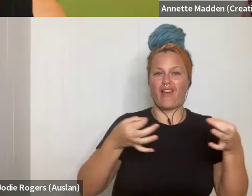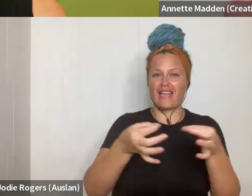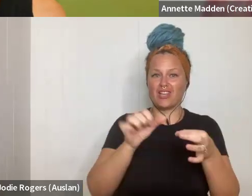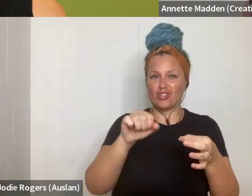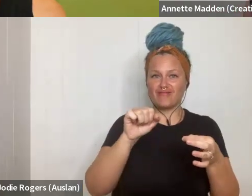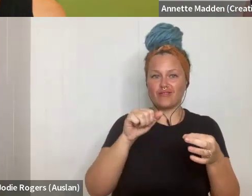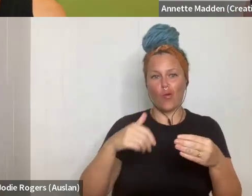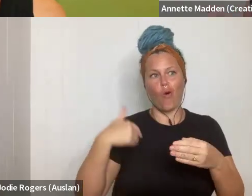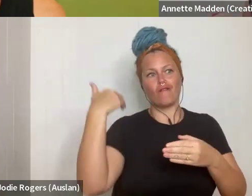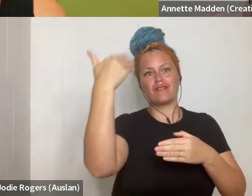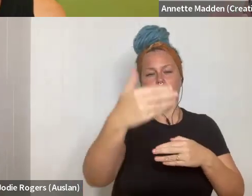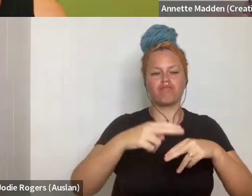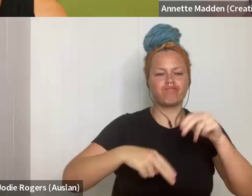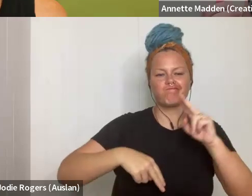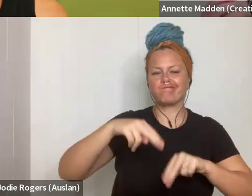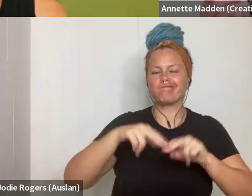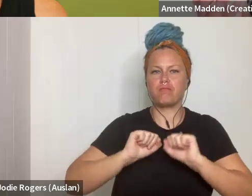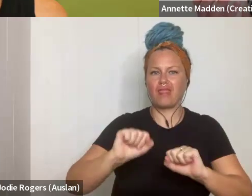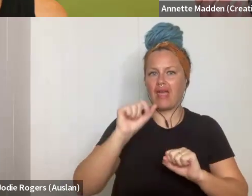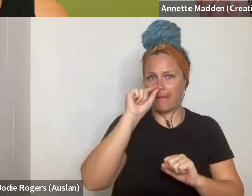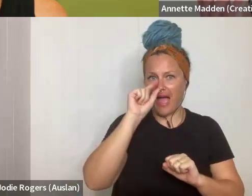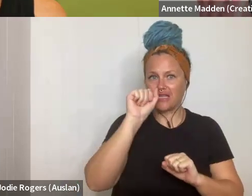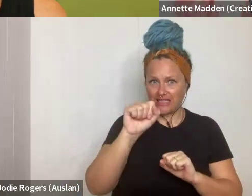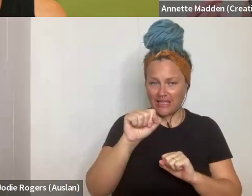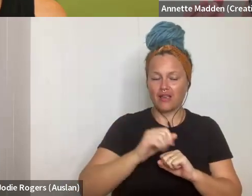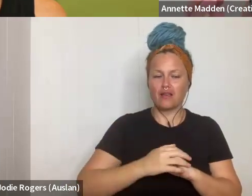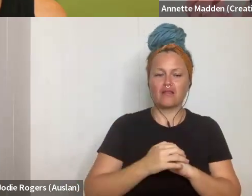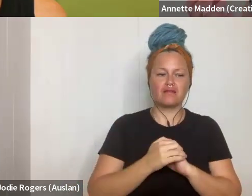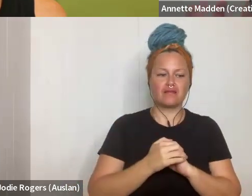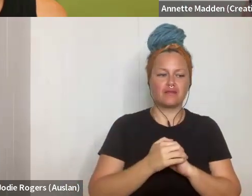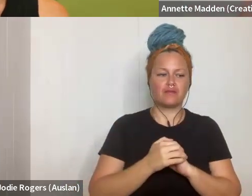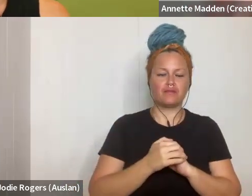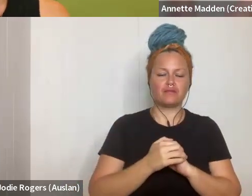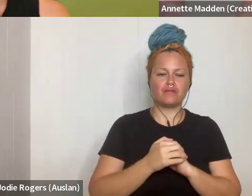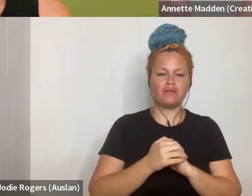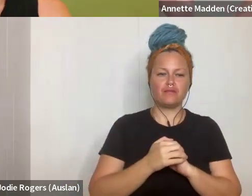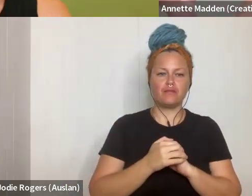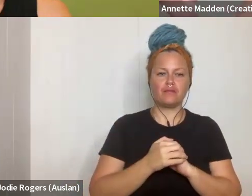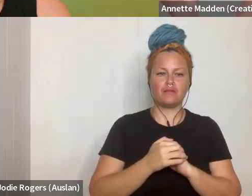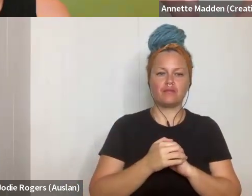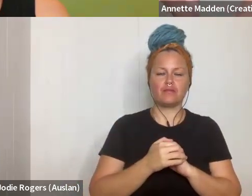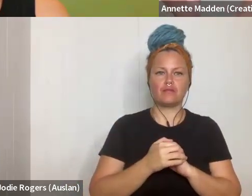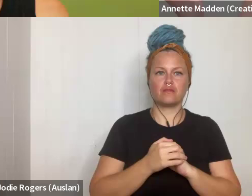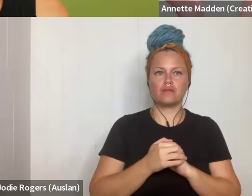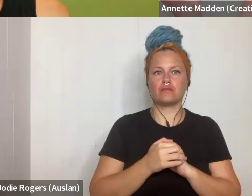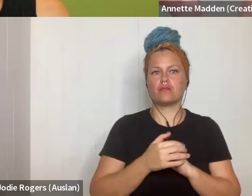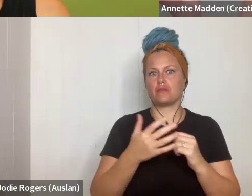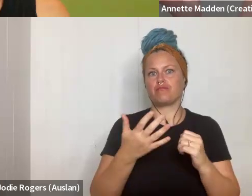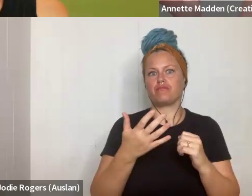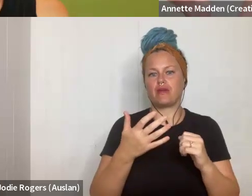working into the future. It of course, would be a really great outcome